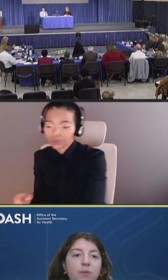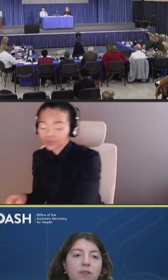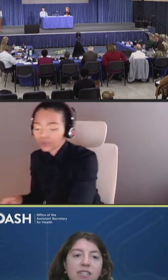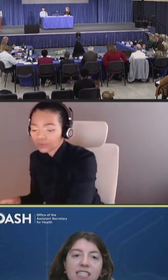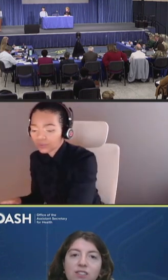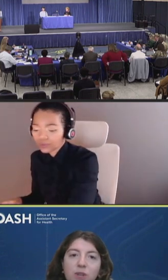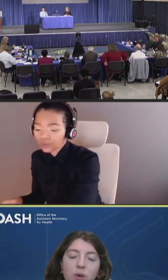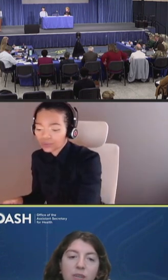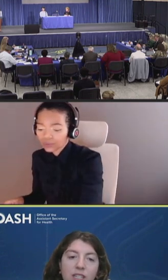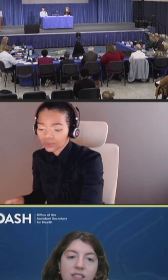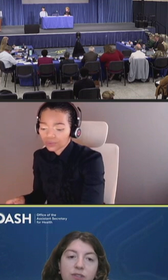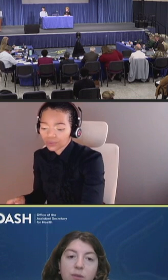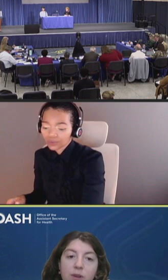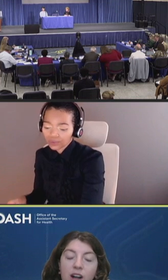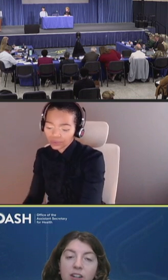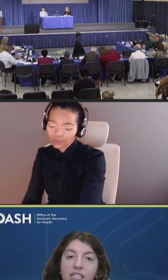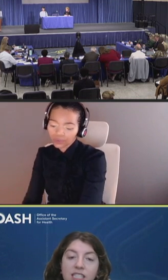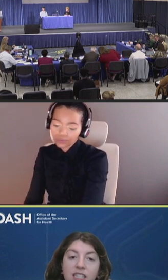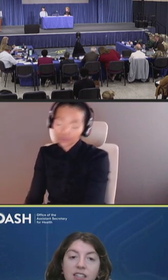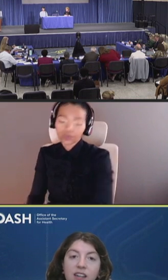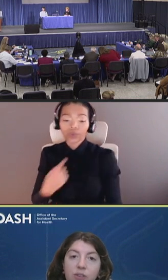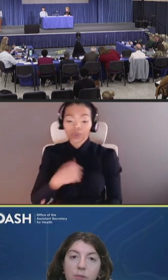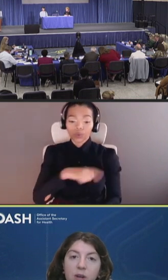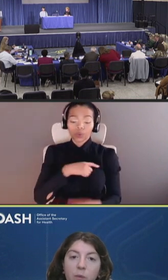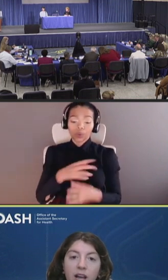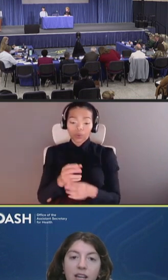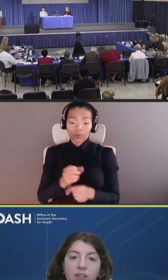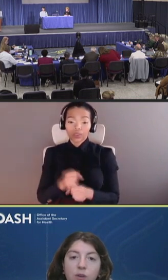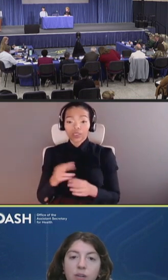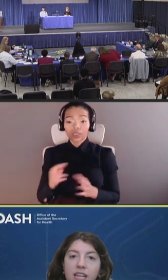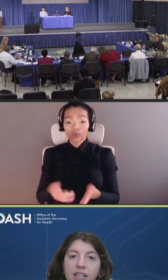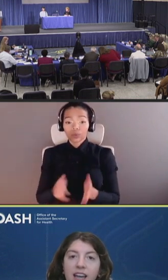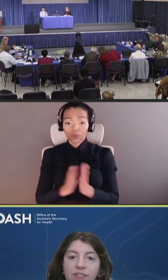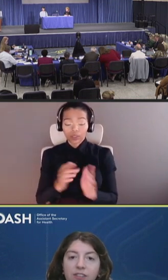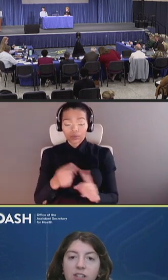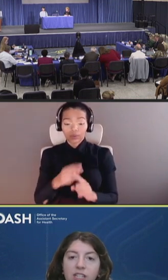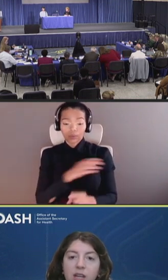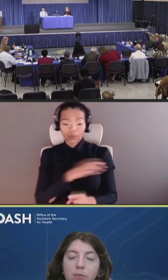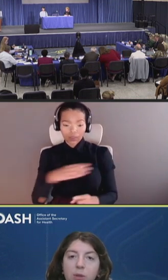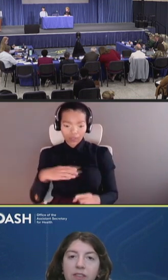We received a request from Congress to lead a governmentwide, coordinated effort to implement